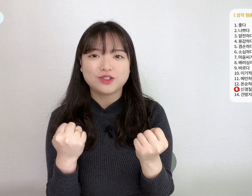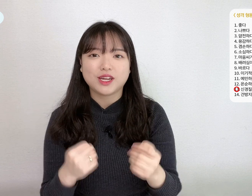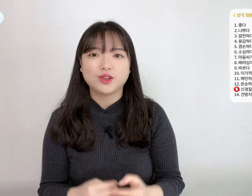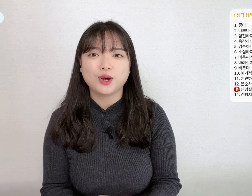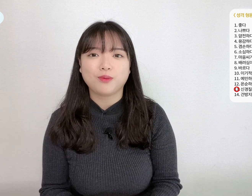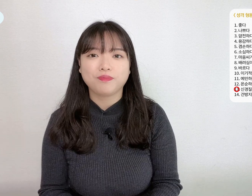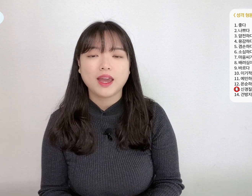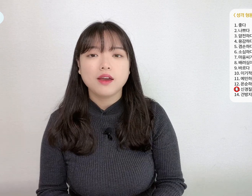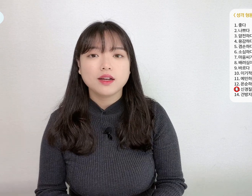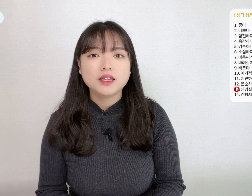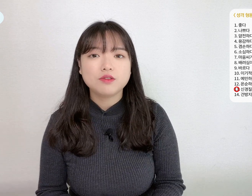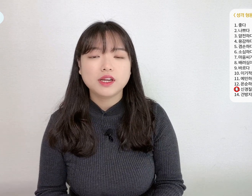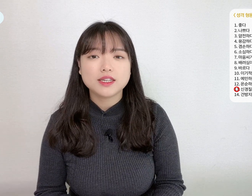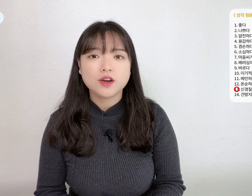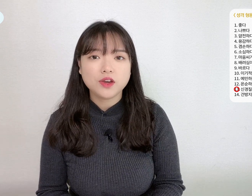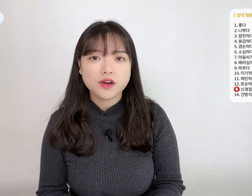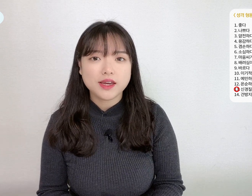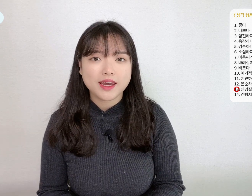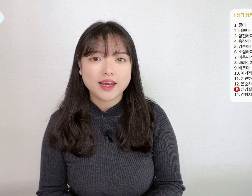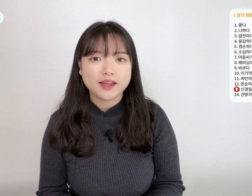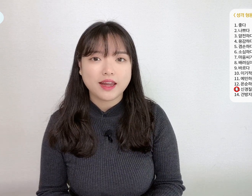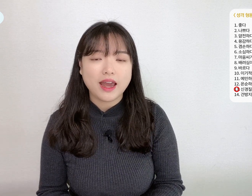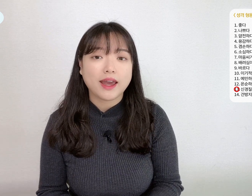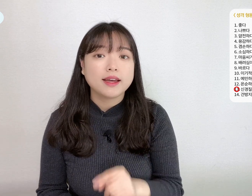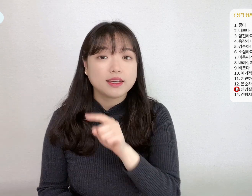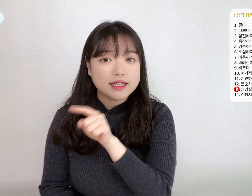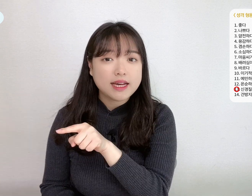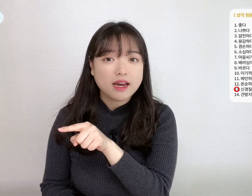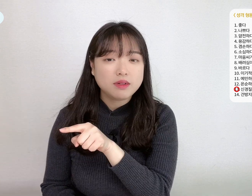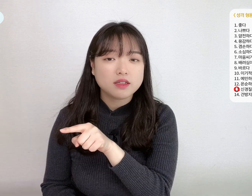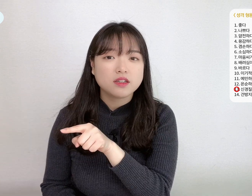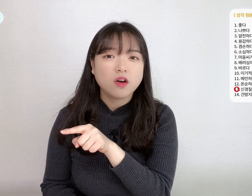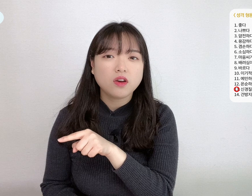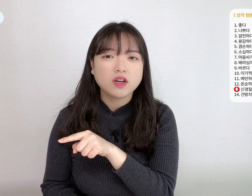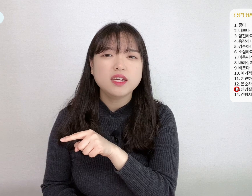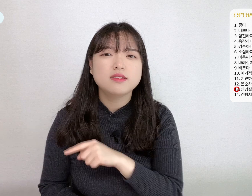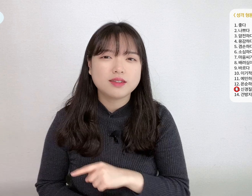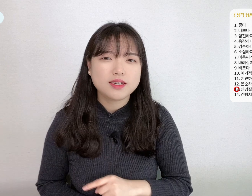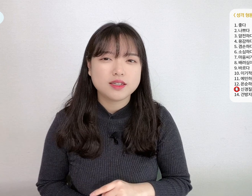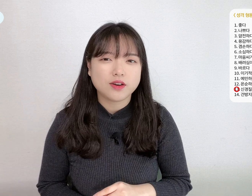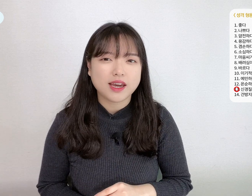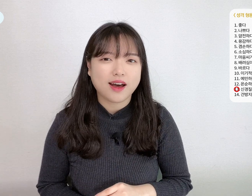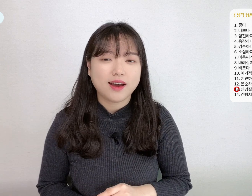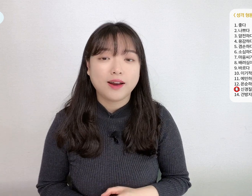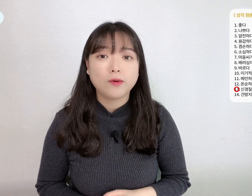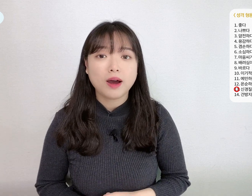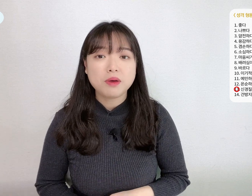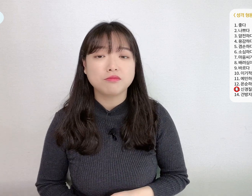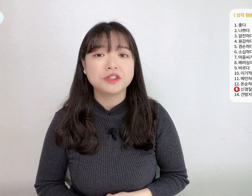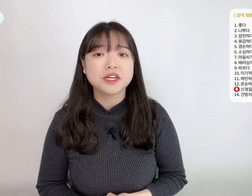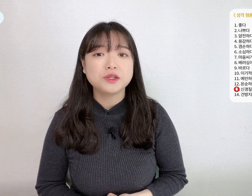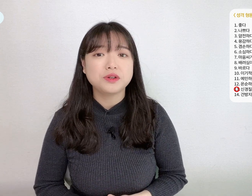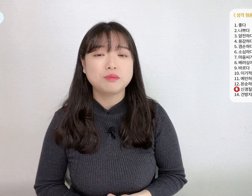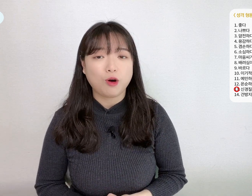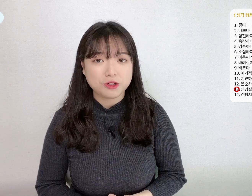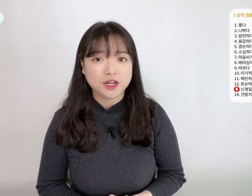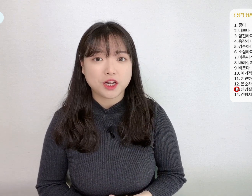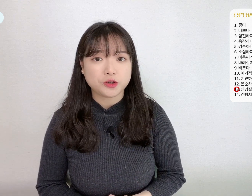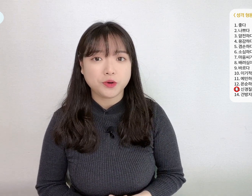if that person says that the person's personality is 'stressful', the sentence is a bit awkward. In that case, it would be more correct to understand that